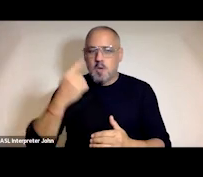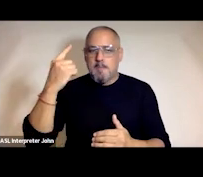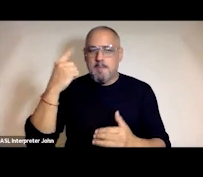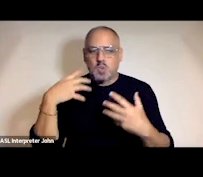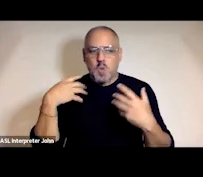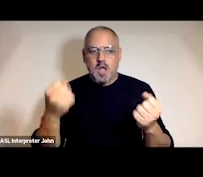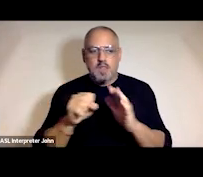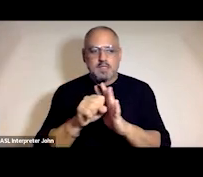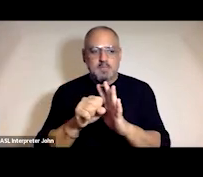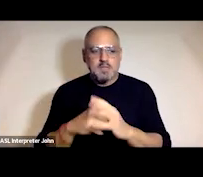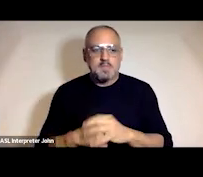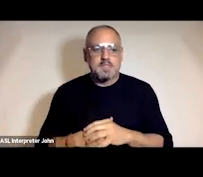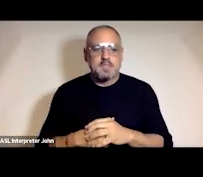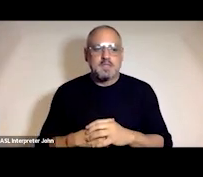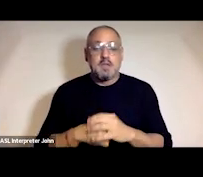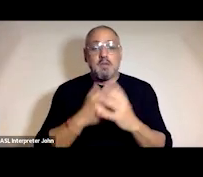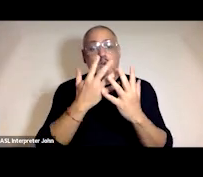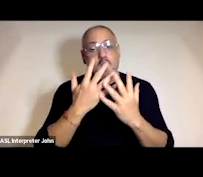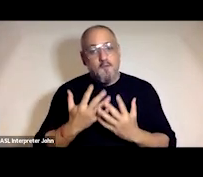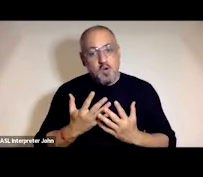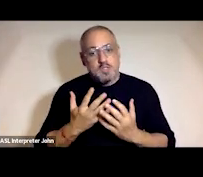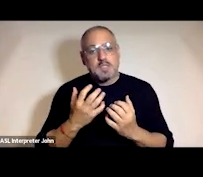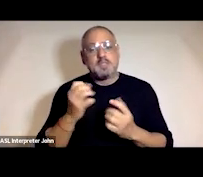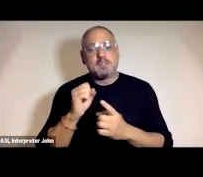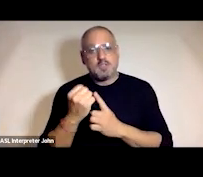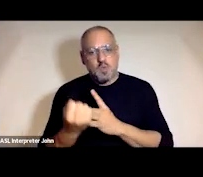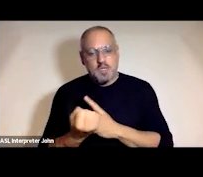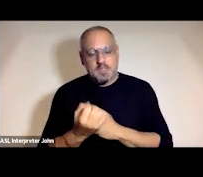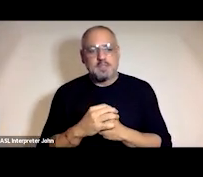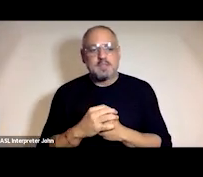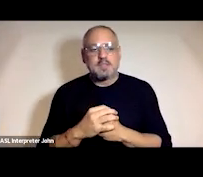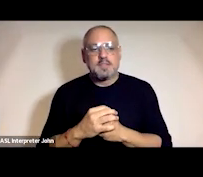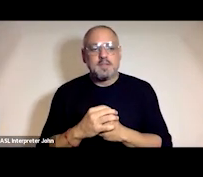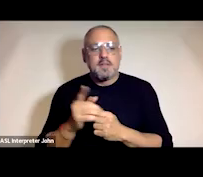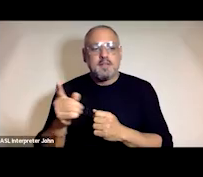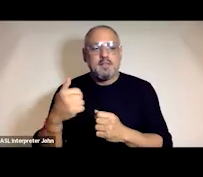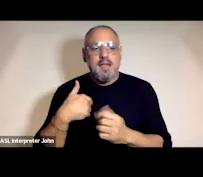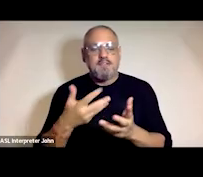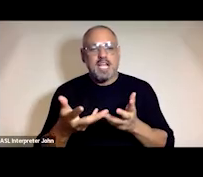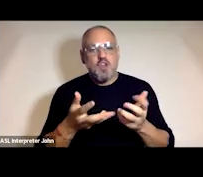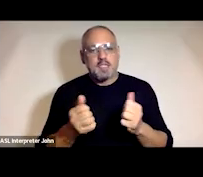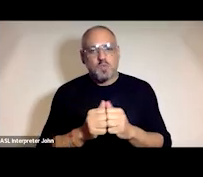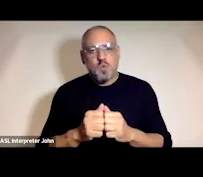and unfortunately, a lot of circumstances, they have interactions with law enforcement